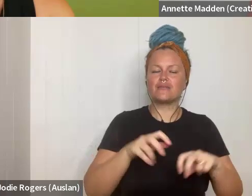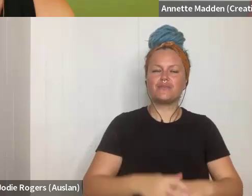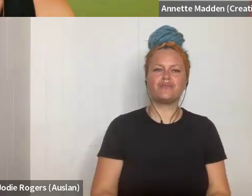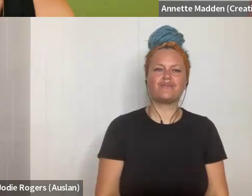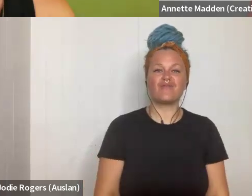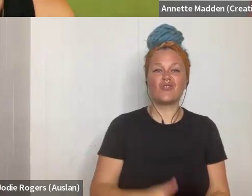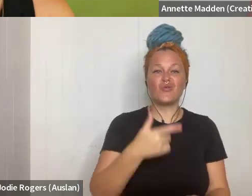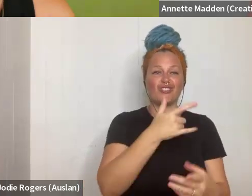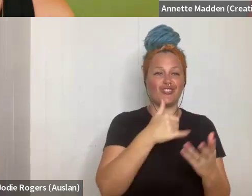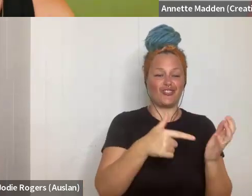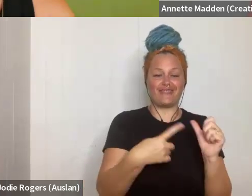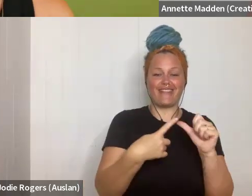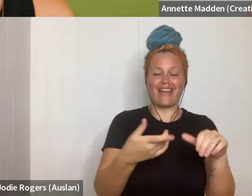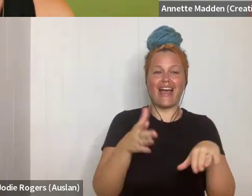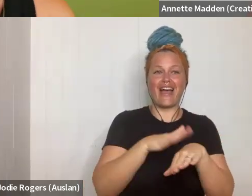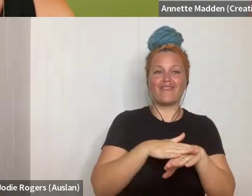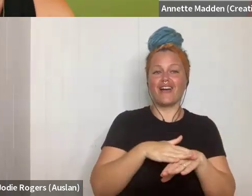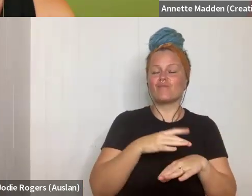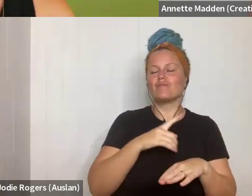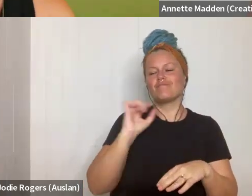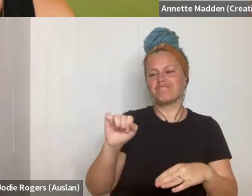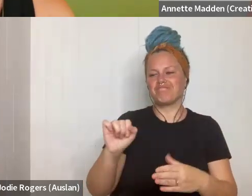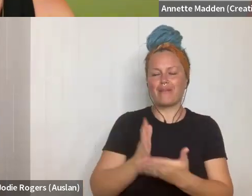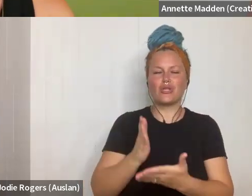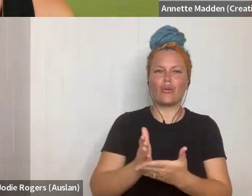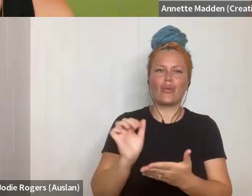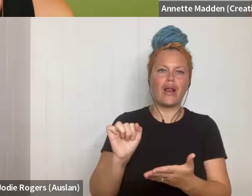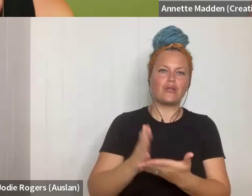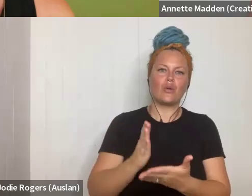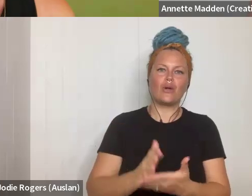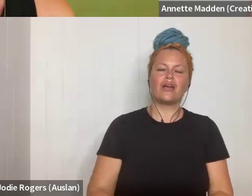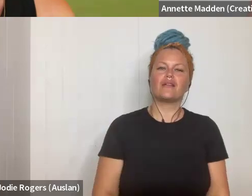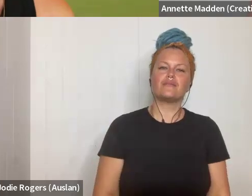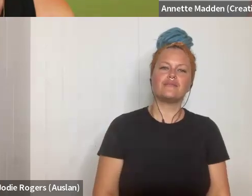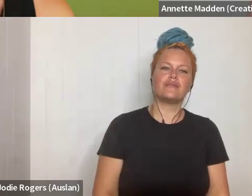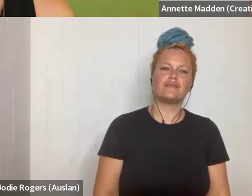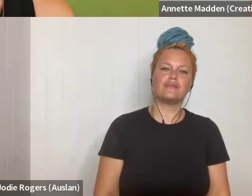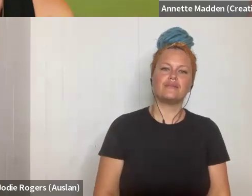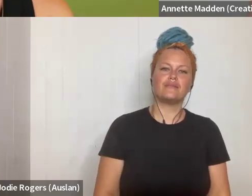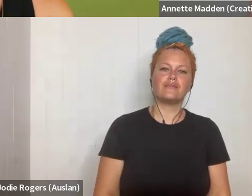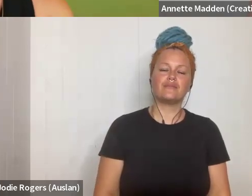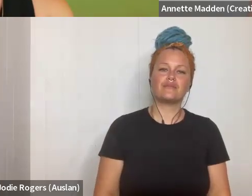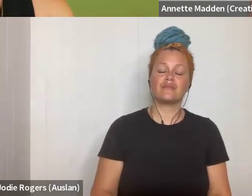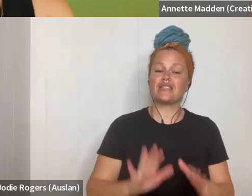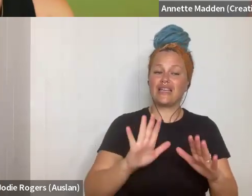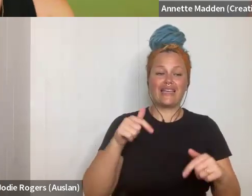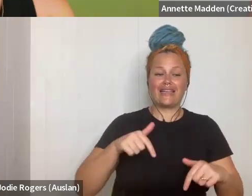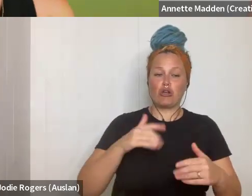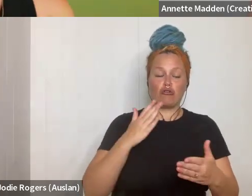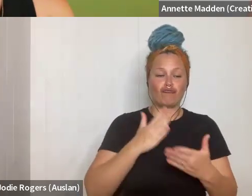spectrum of activity is really welcome to this program. >> I think that answers one of the questions that came in, thank you.